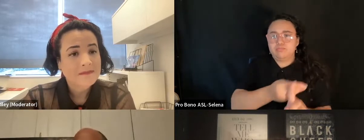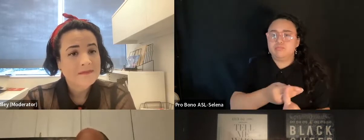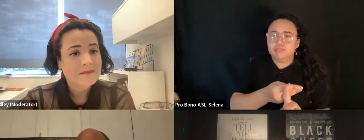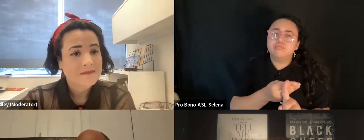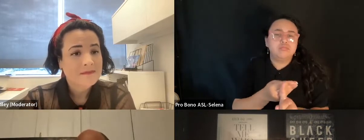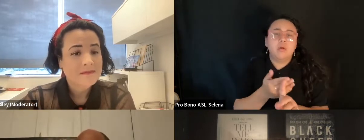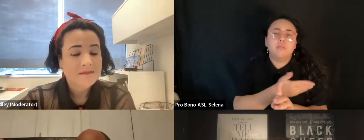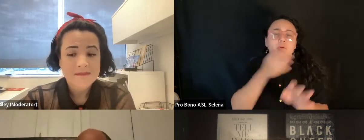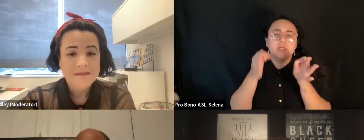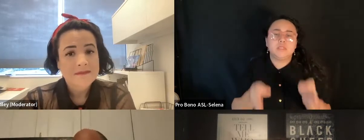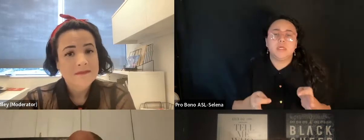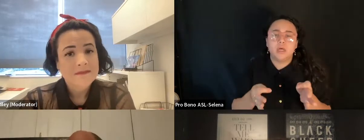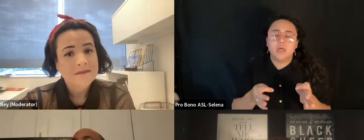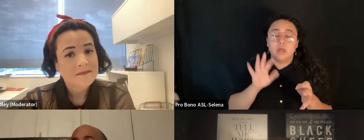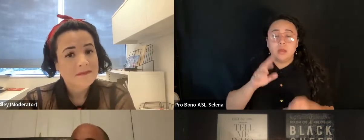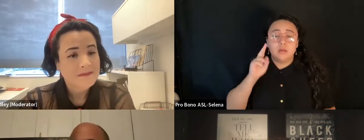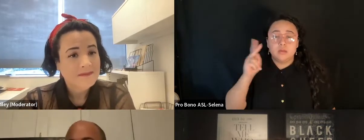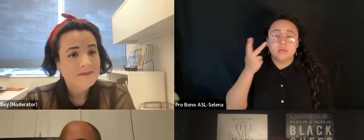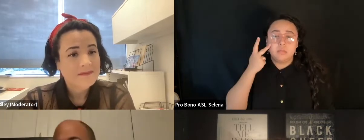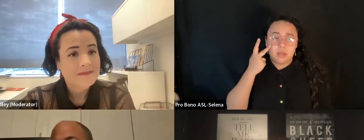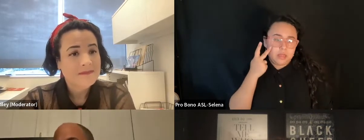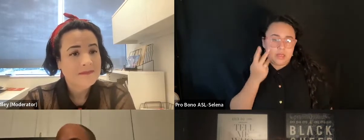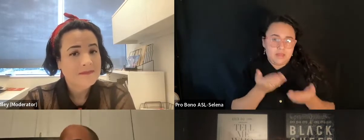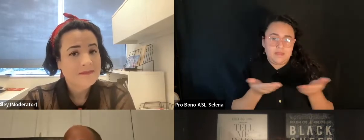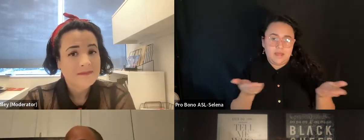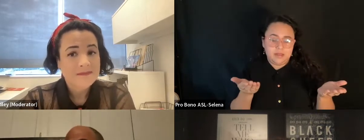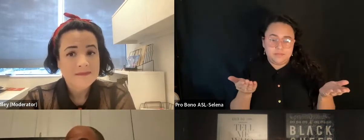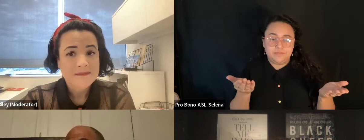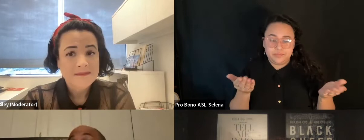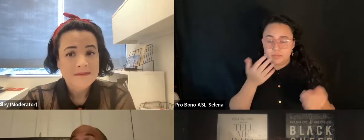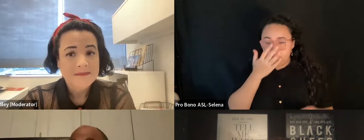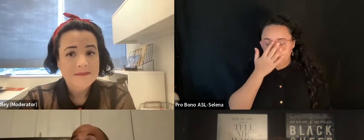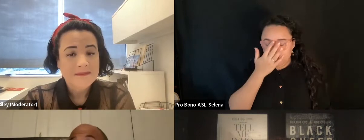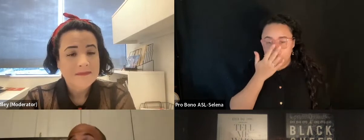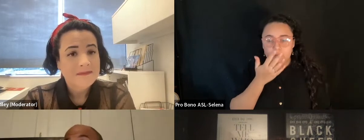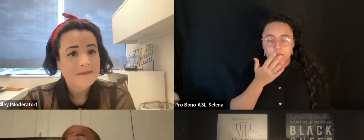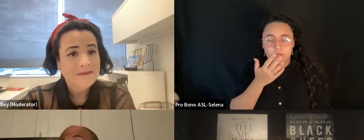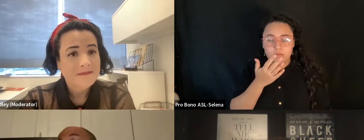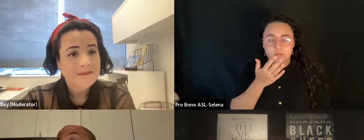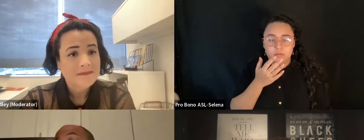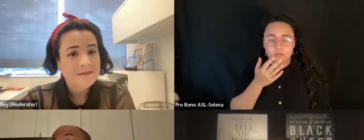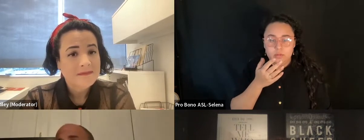We have an unelected head state and that feels wrong in the modern age.